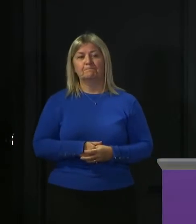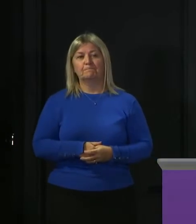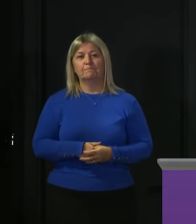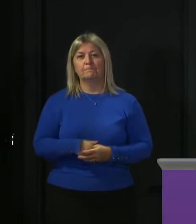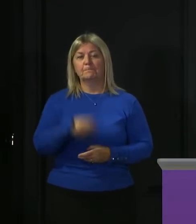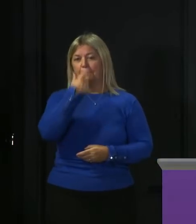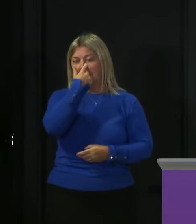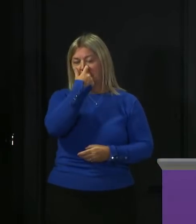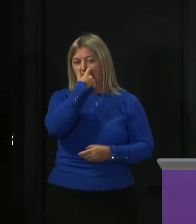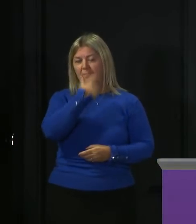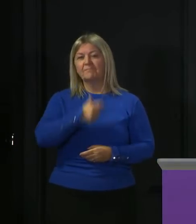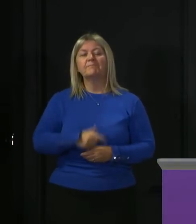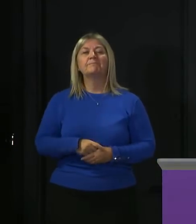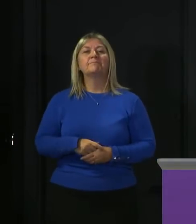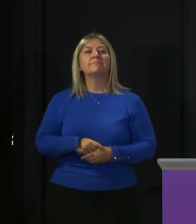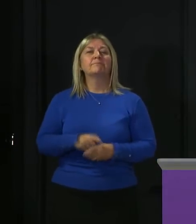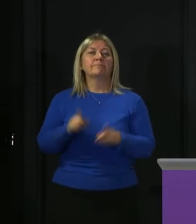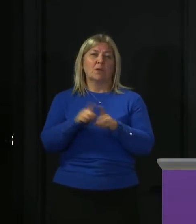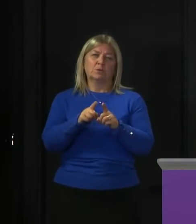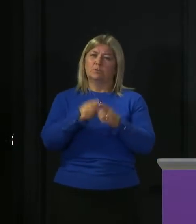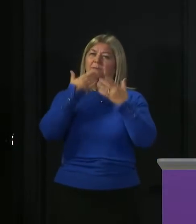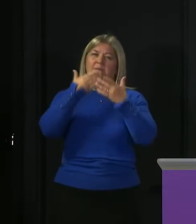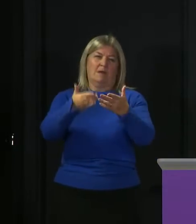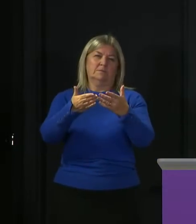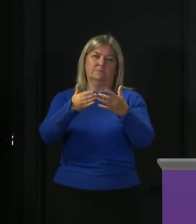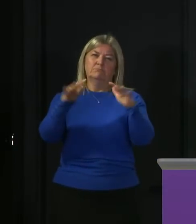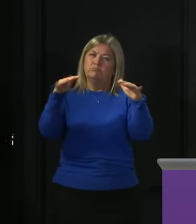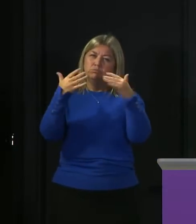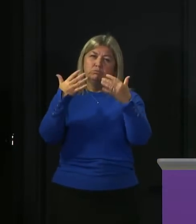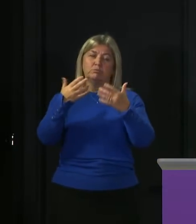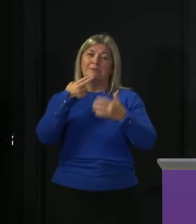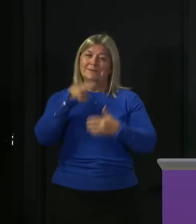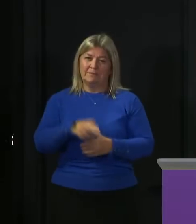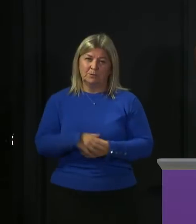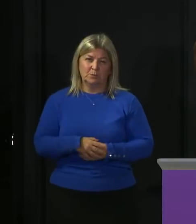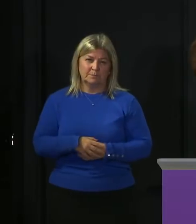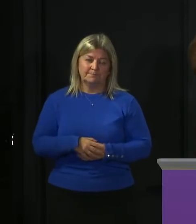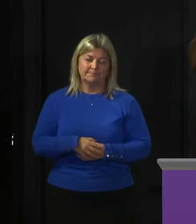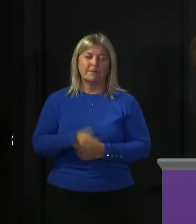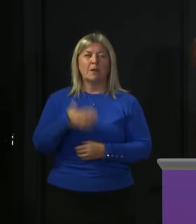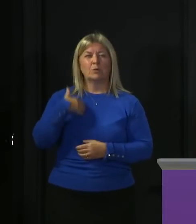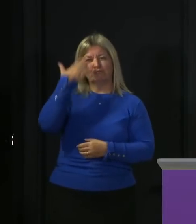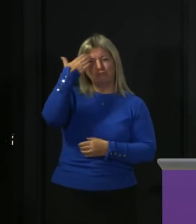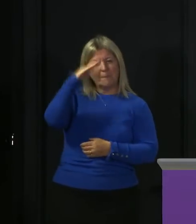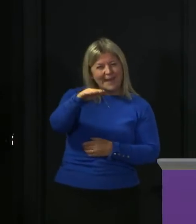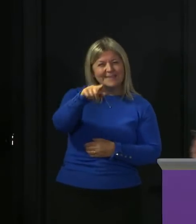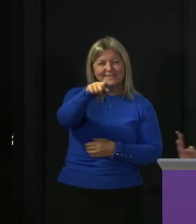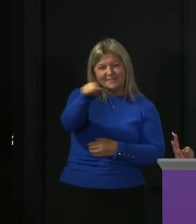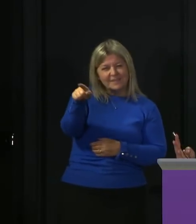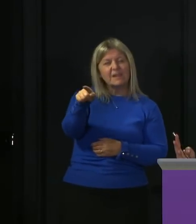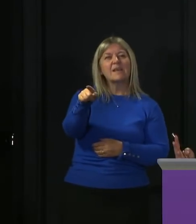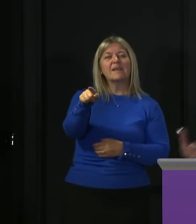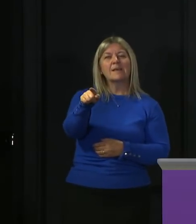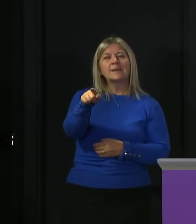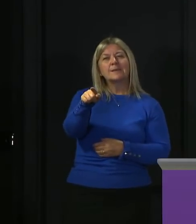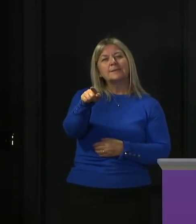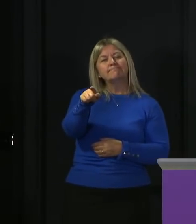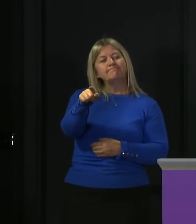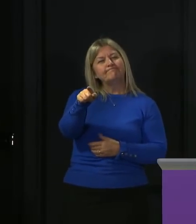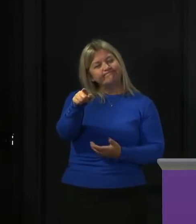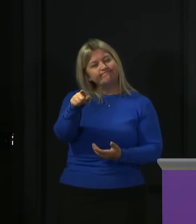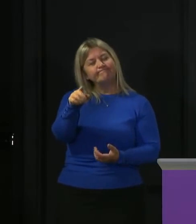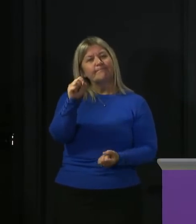Can I conclude by thanking you for joining us, and reminding people of the importance right now of